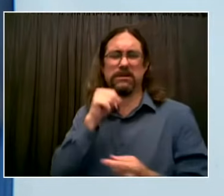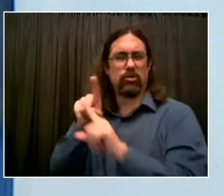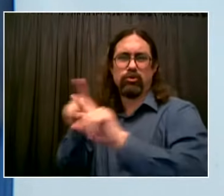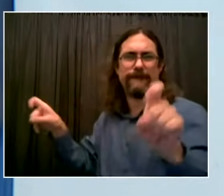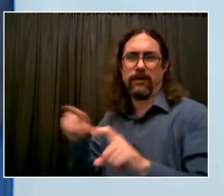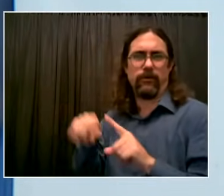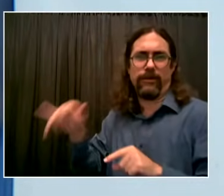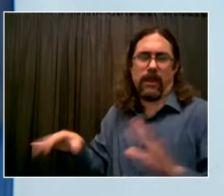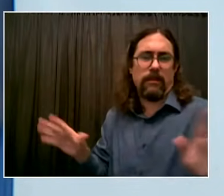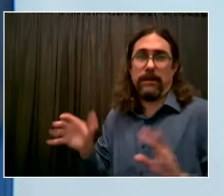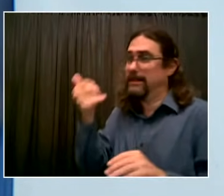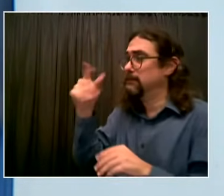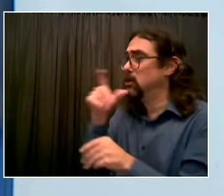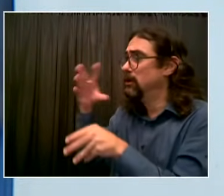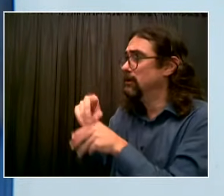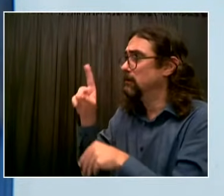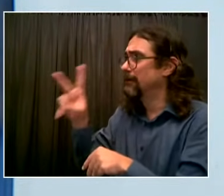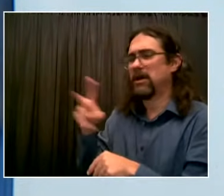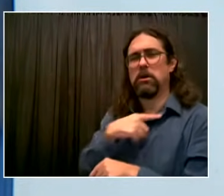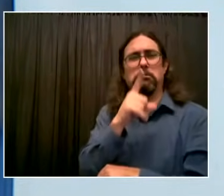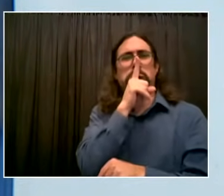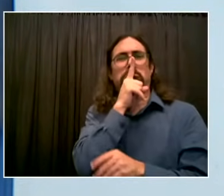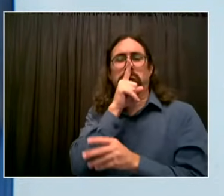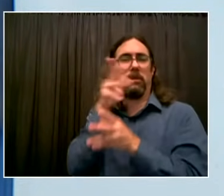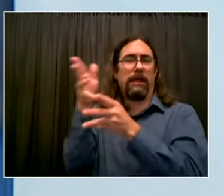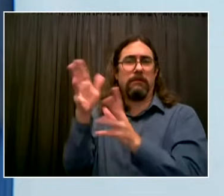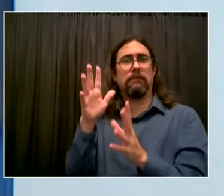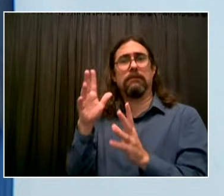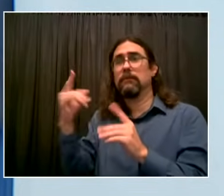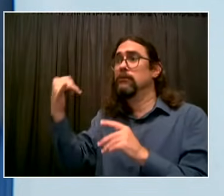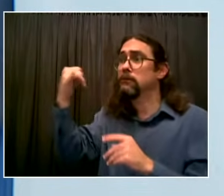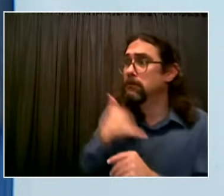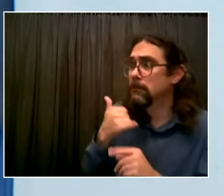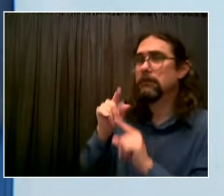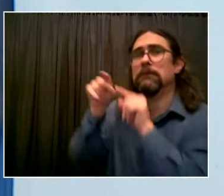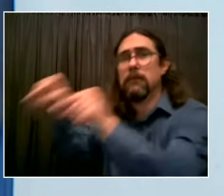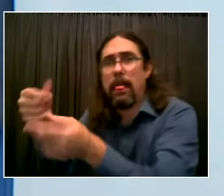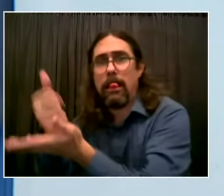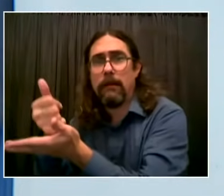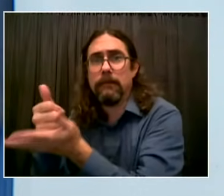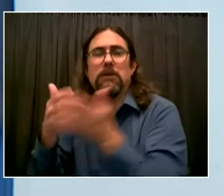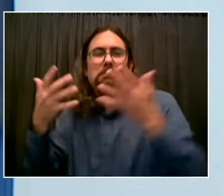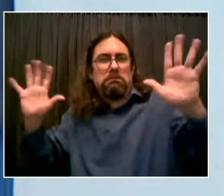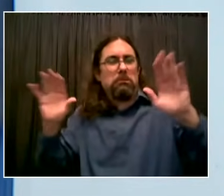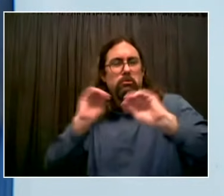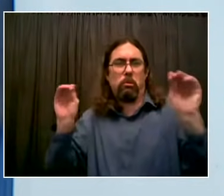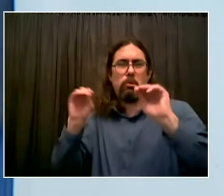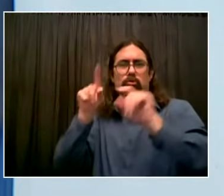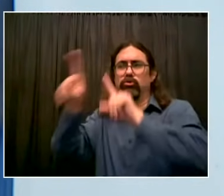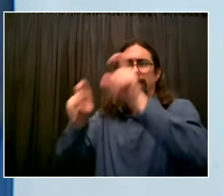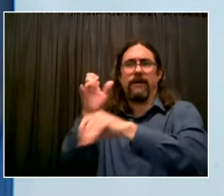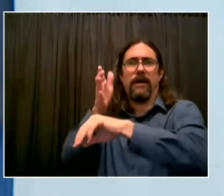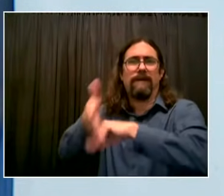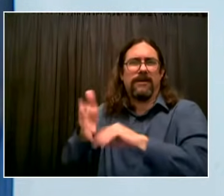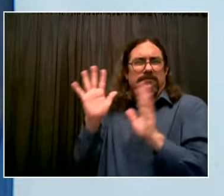WILL NOT SEND OUT A TEXT, YOU KNOW, ASKING FOR YOUR PARTICIPATIO N. ALSO THE NYPD HAS